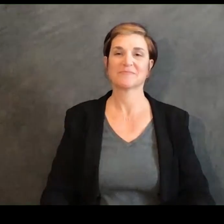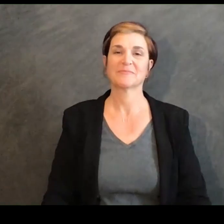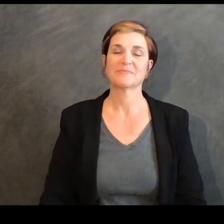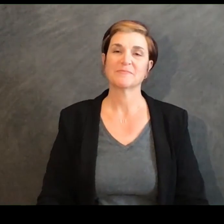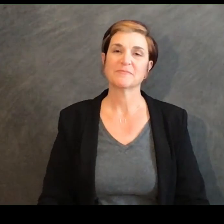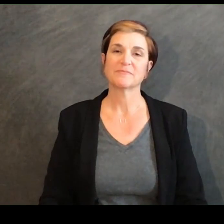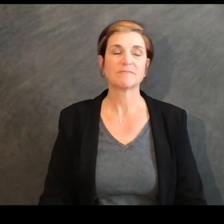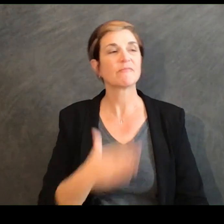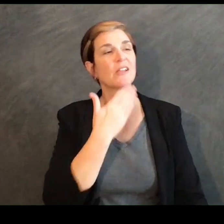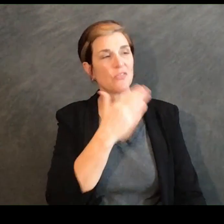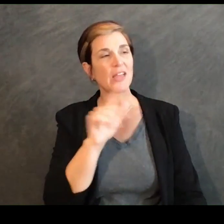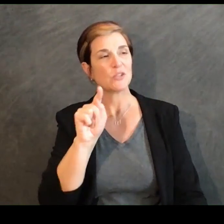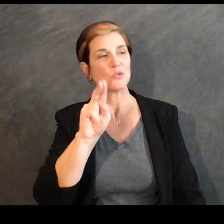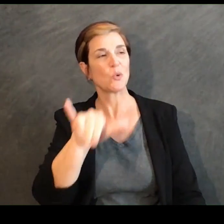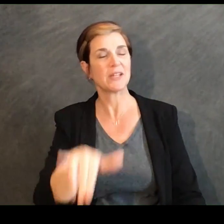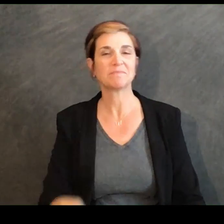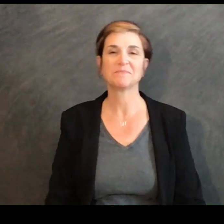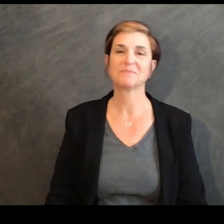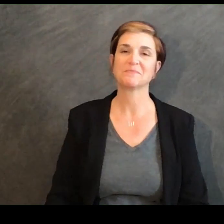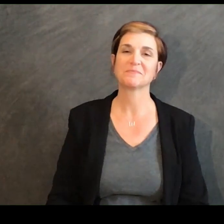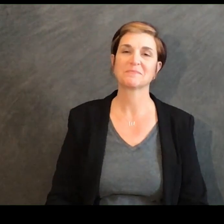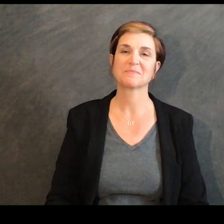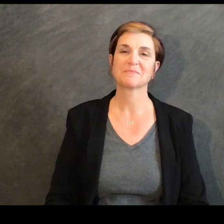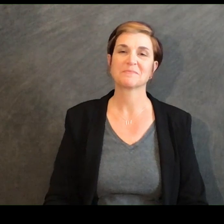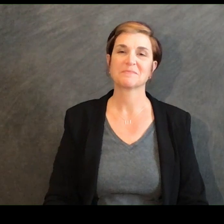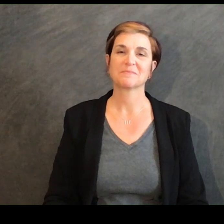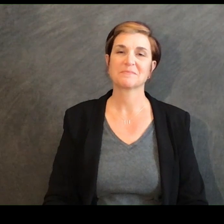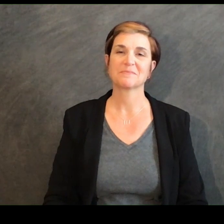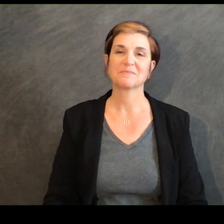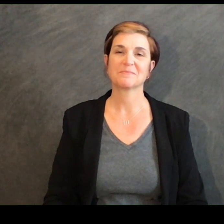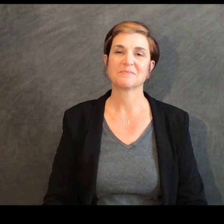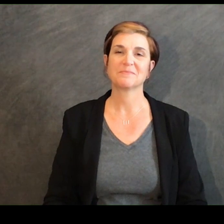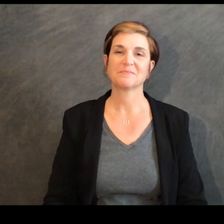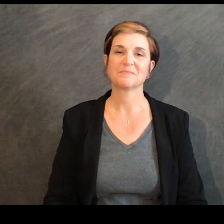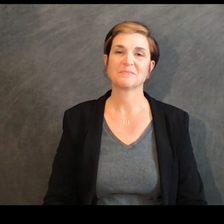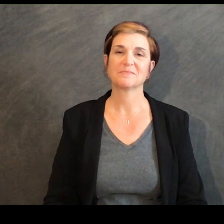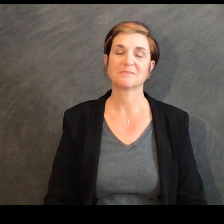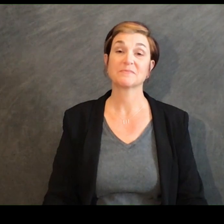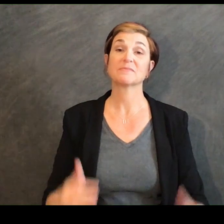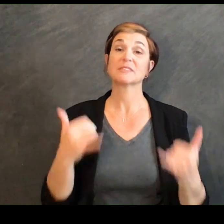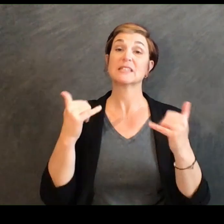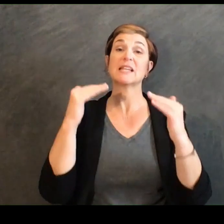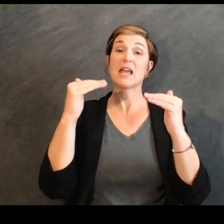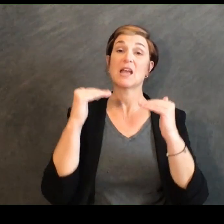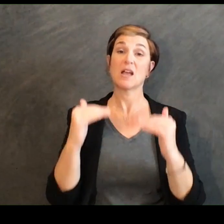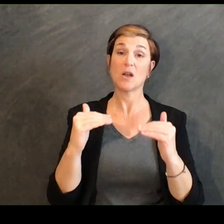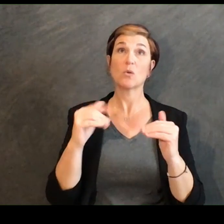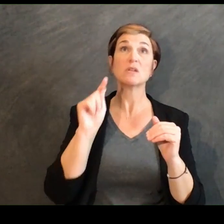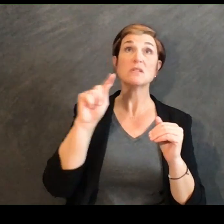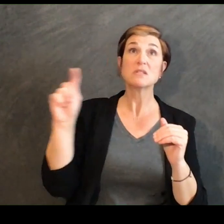if I could some of these folks we know they're celebrities in their own right